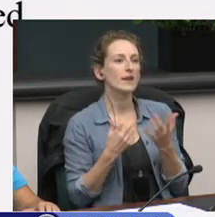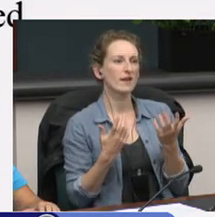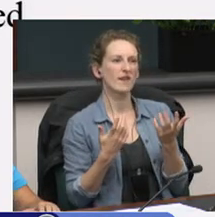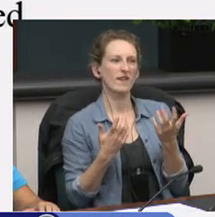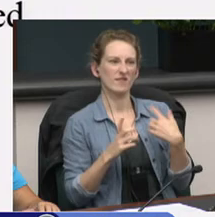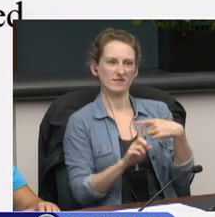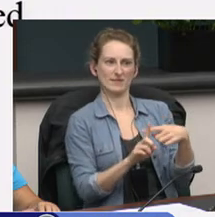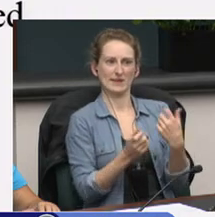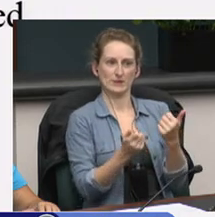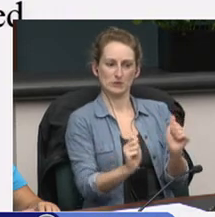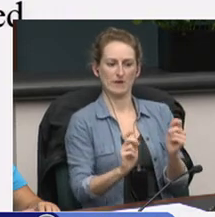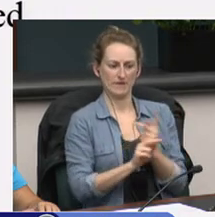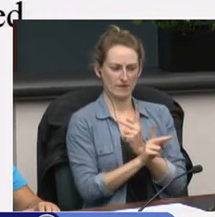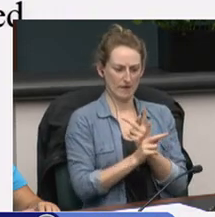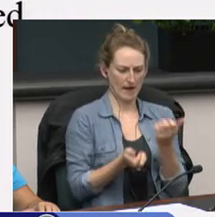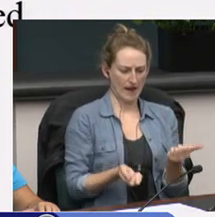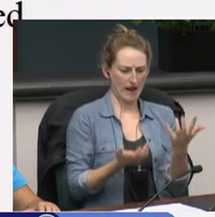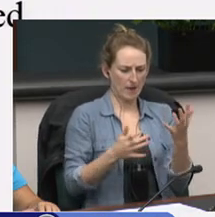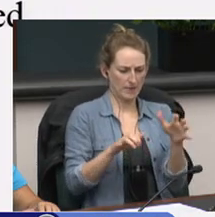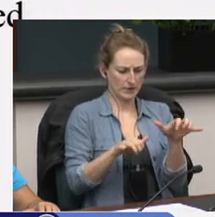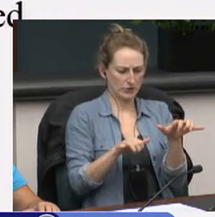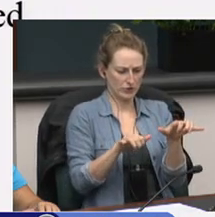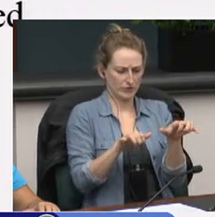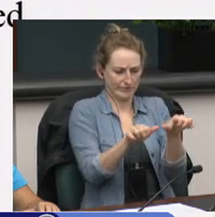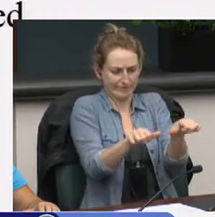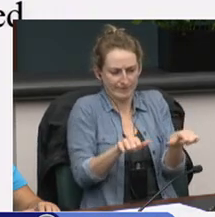each parking space so that's some of the dimensional standards talking about